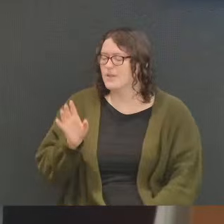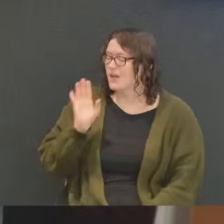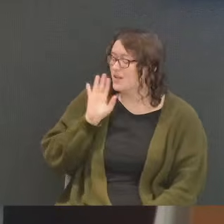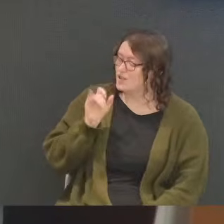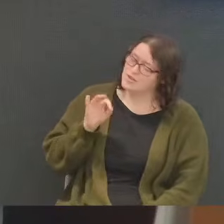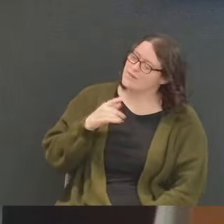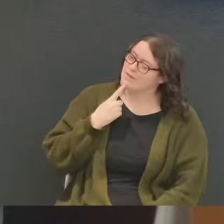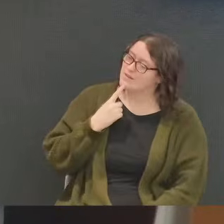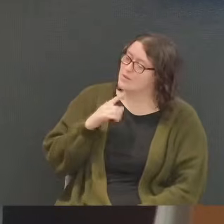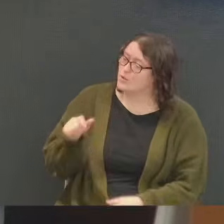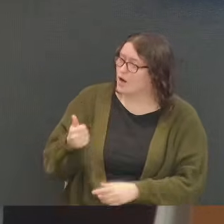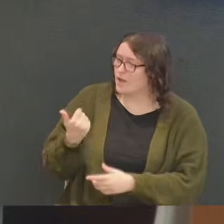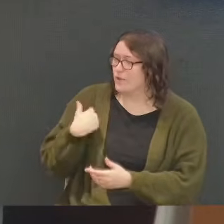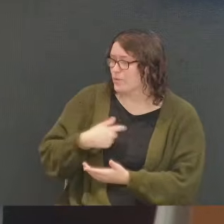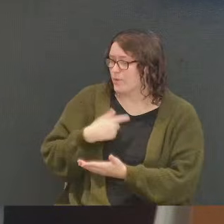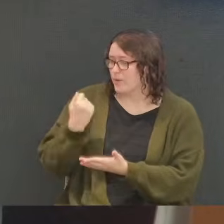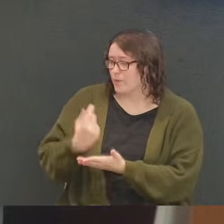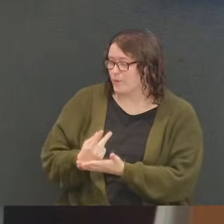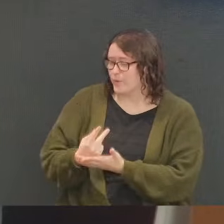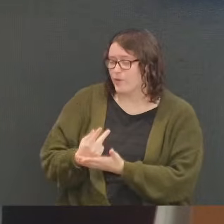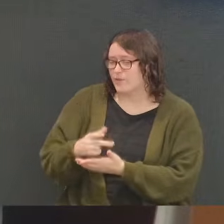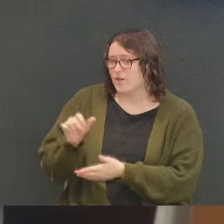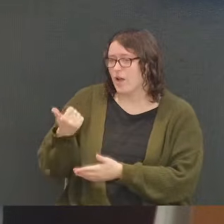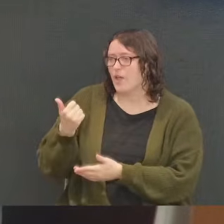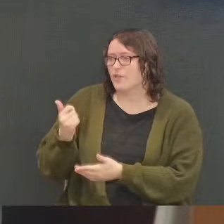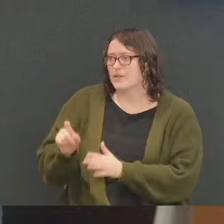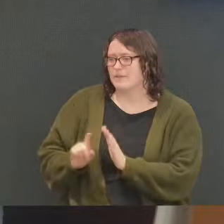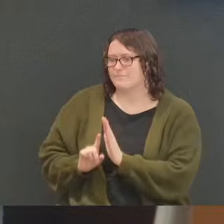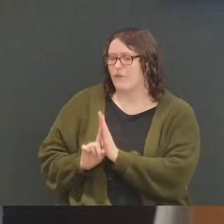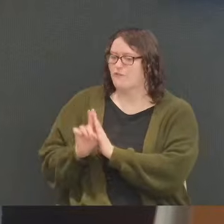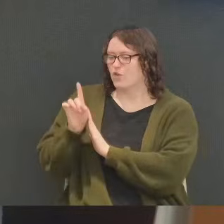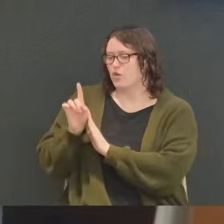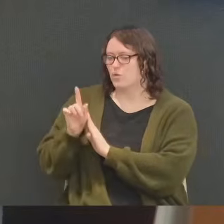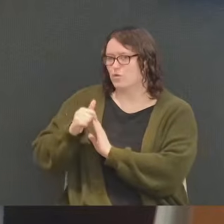as we've approved in the past, there are other vertical transportation improvements being done,